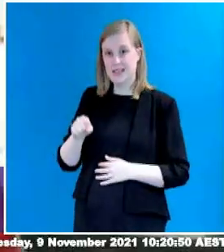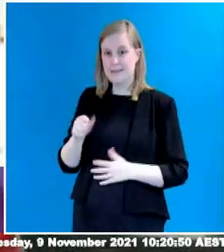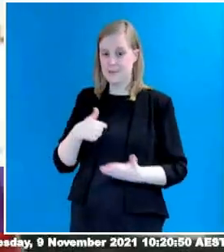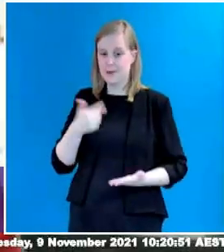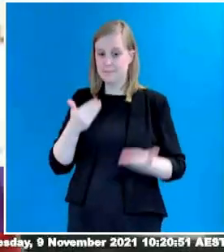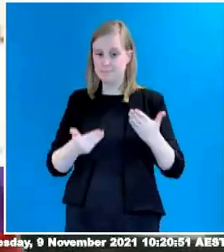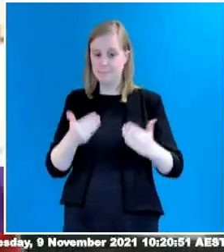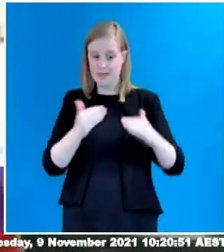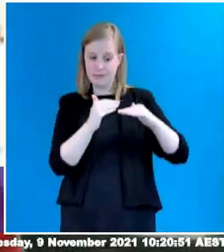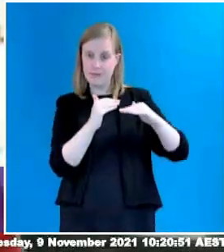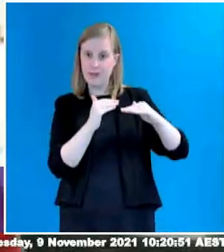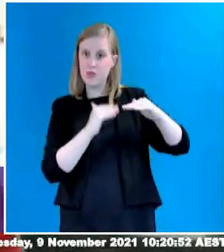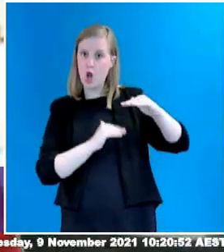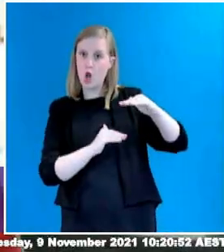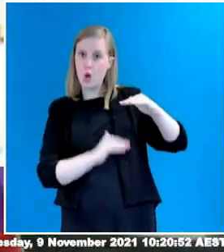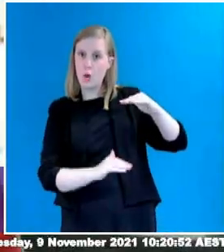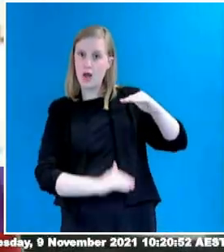findings about human rights.